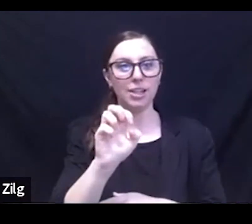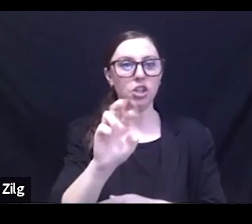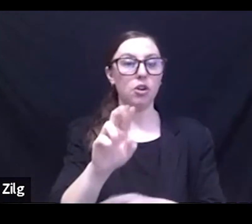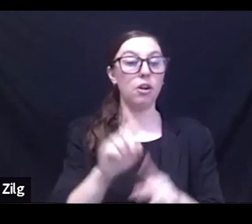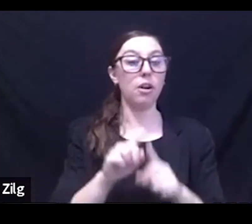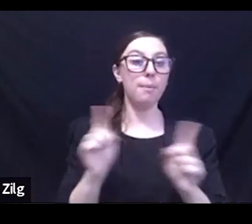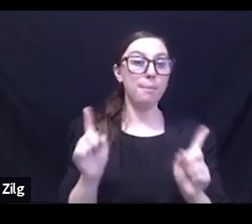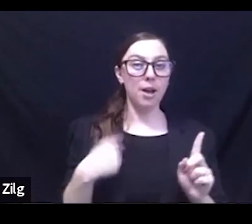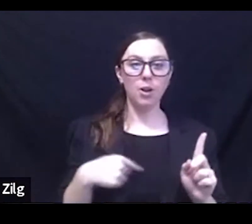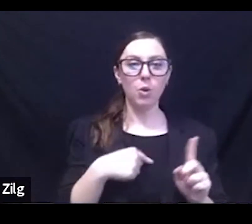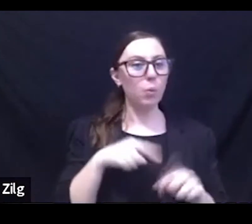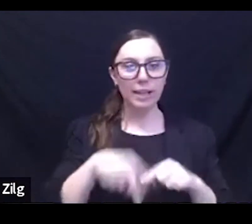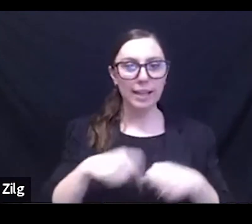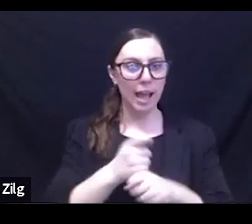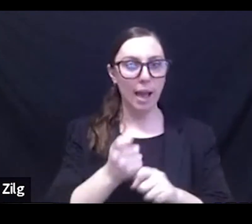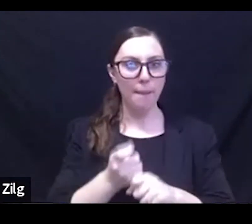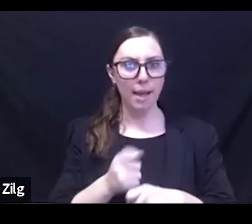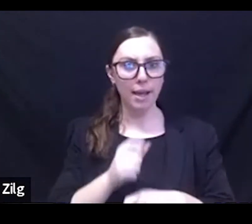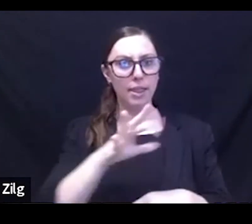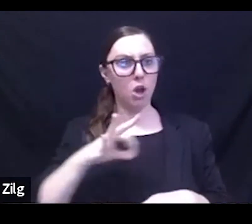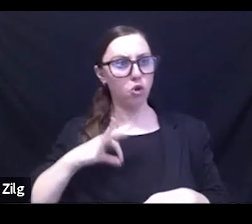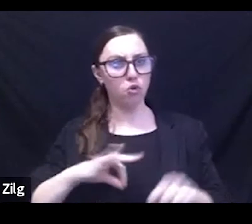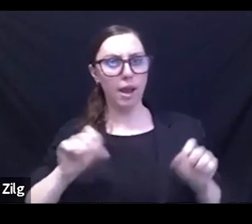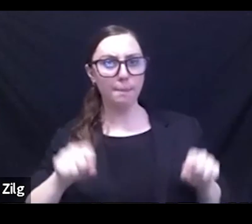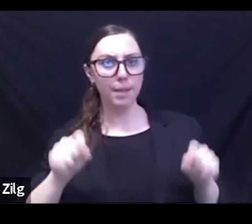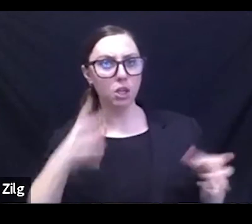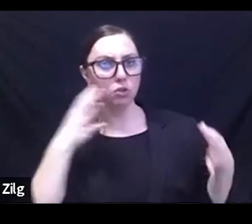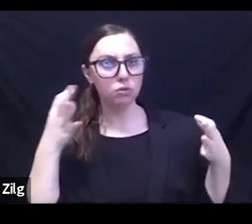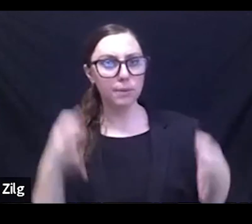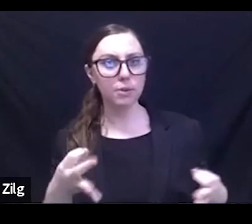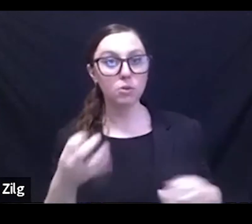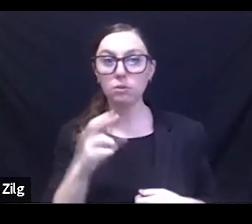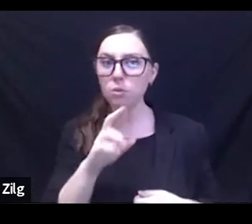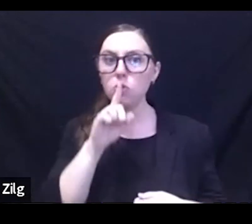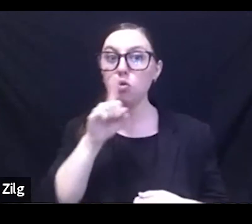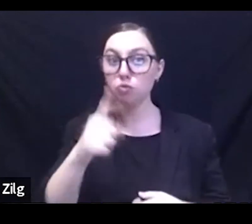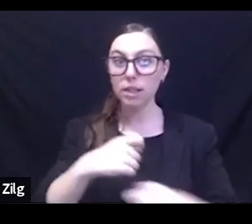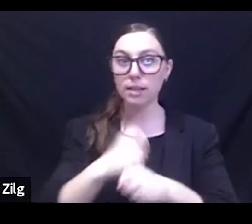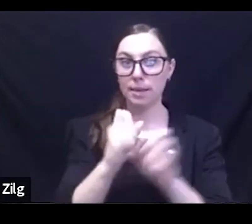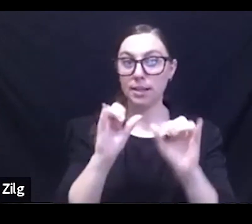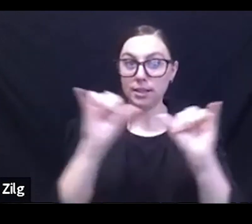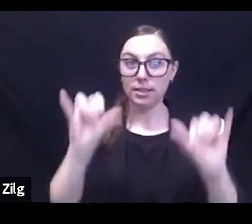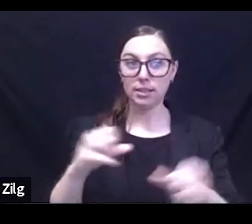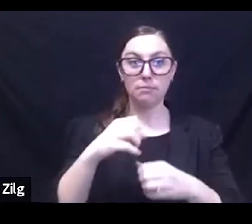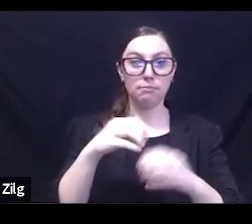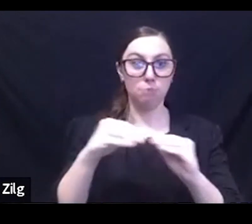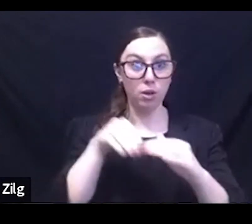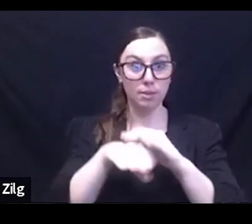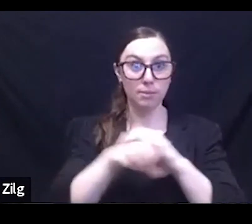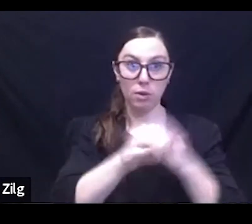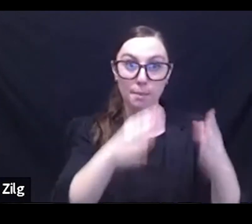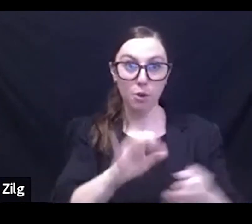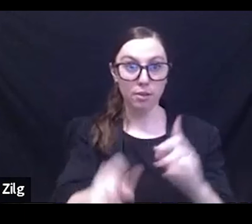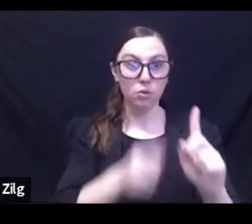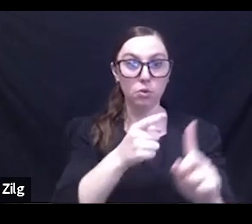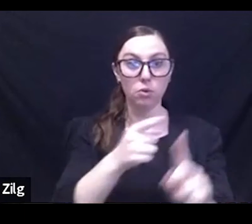we're not in a place to